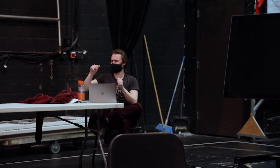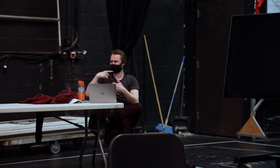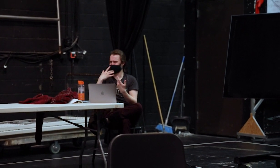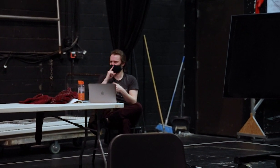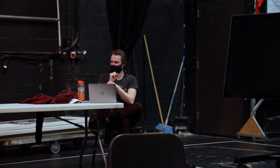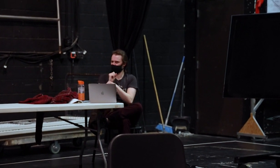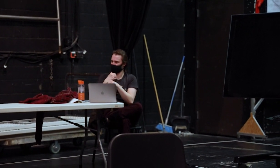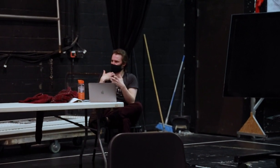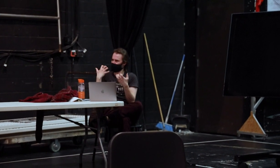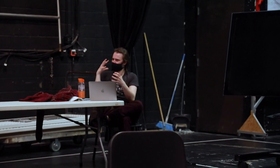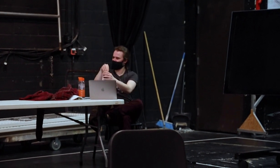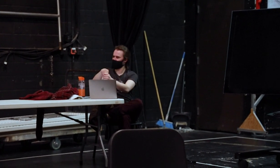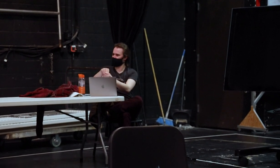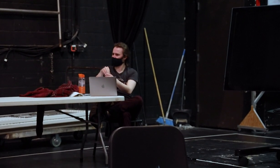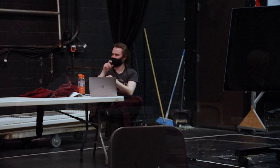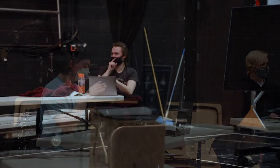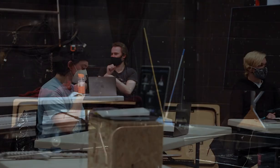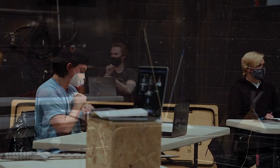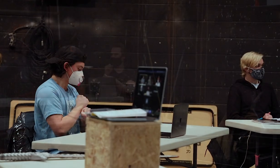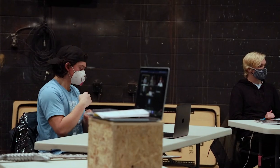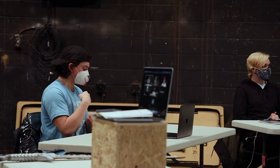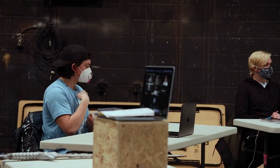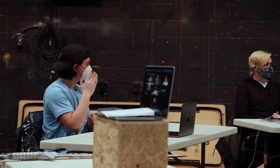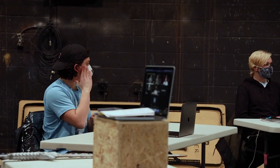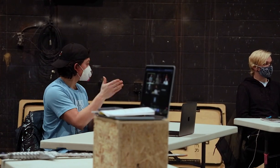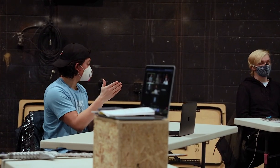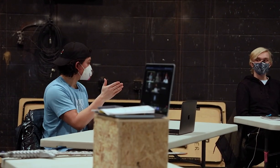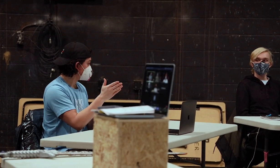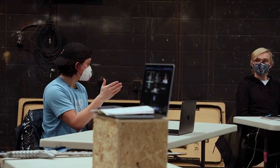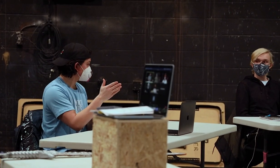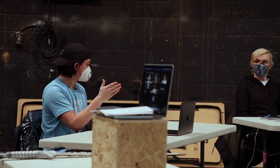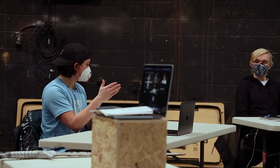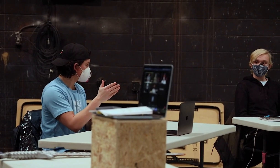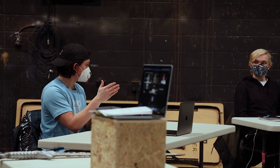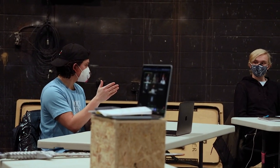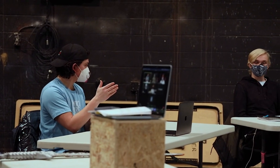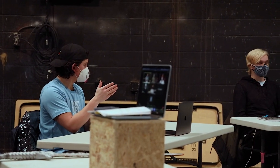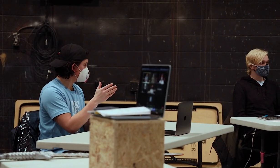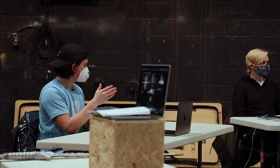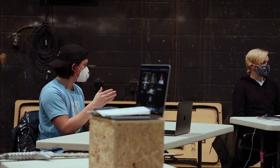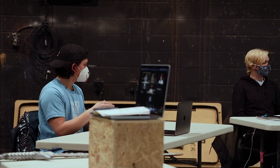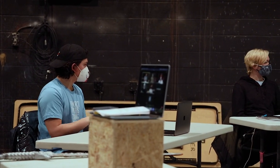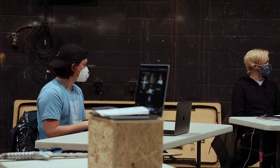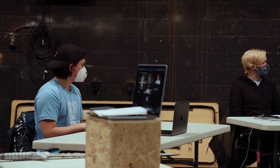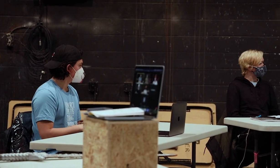who have to sign, I make sure that their sign language is clear and fluid for a Deaf audience.